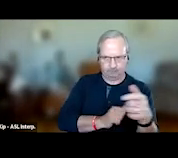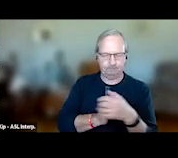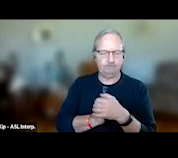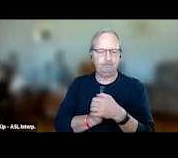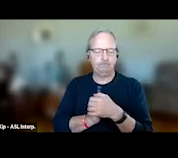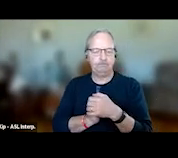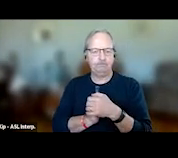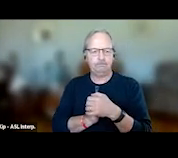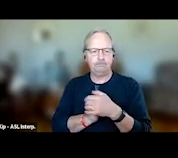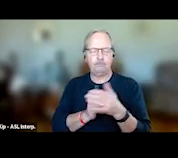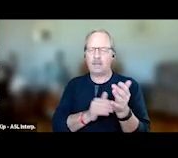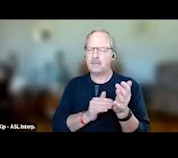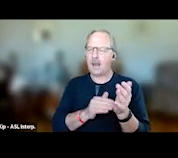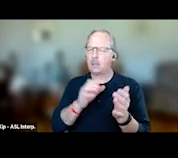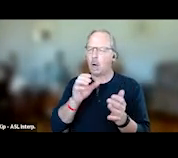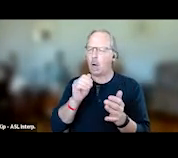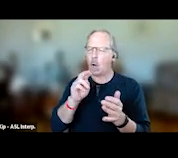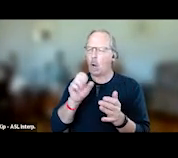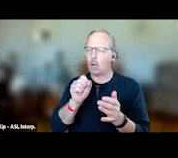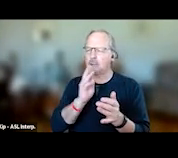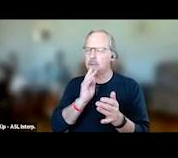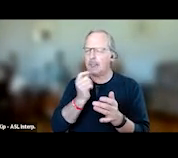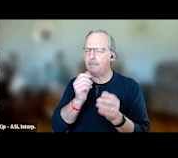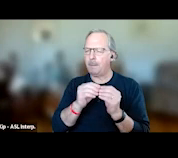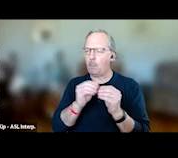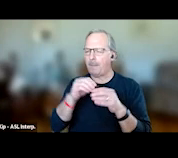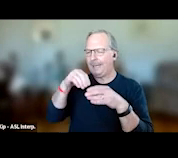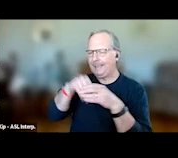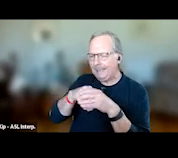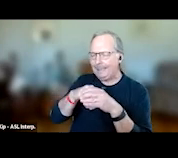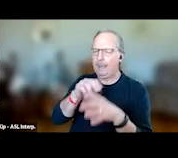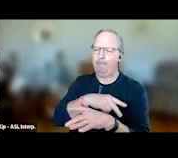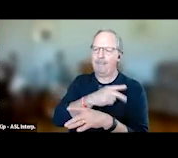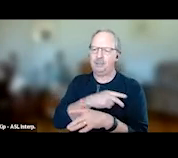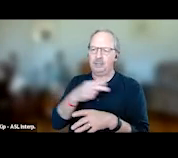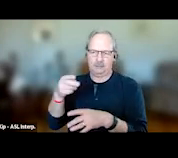Dr. Karnes is gonna speak a little bit more about inpatient hospitalization as a, you know,